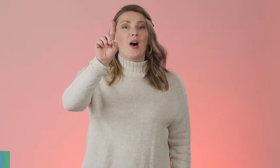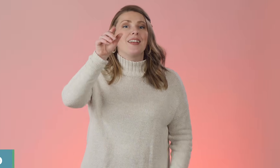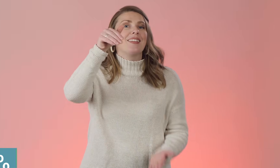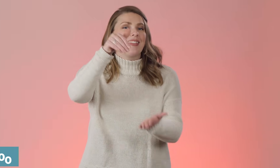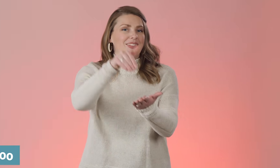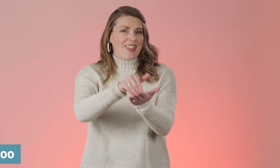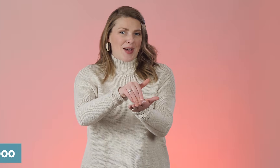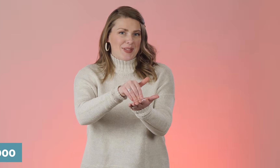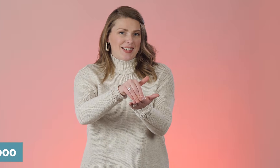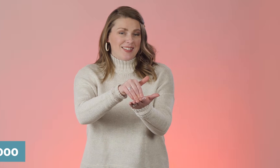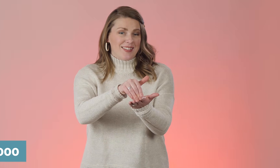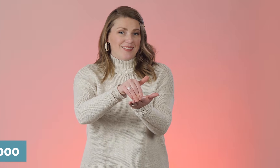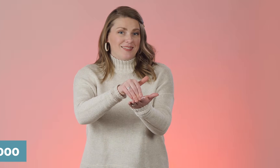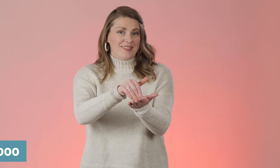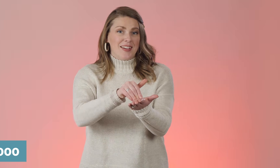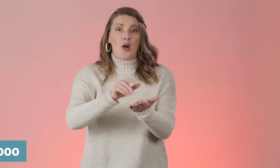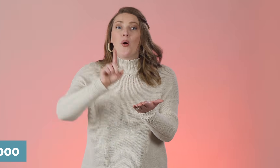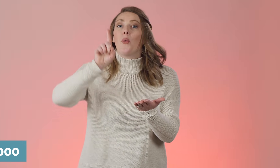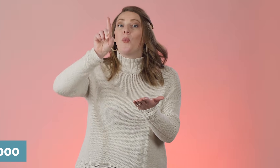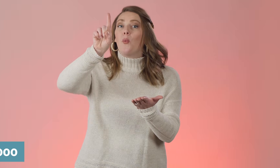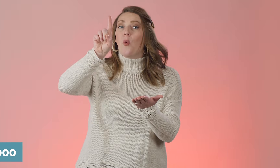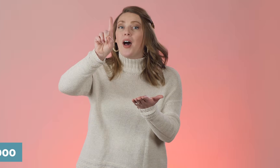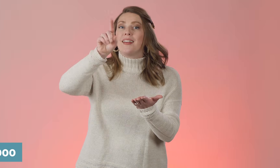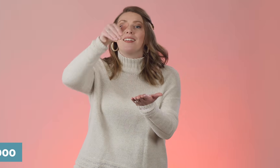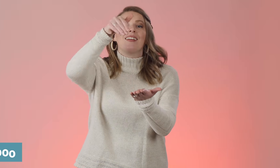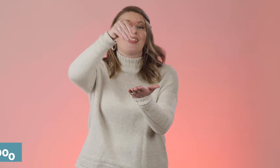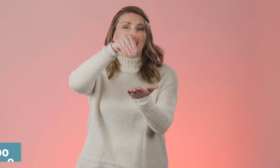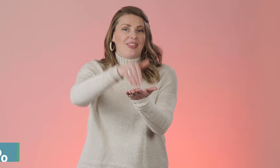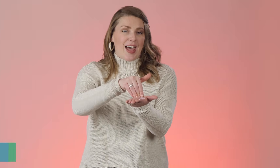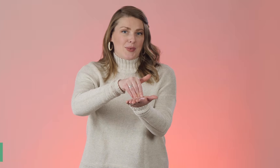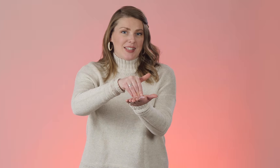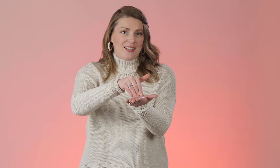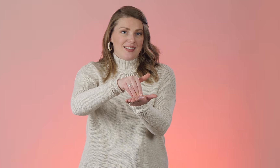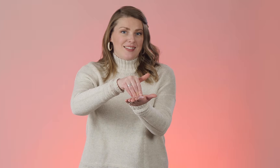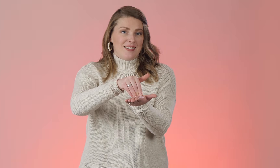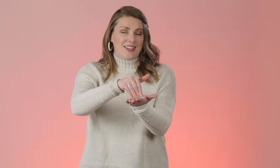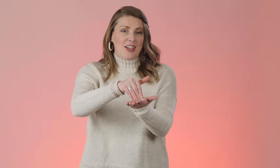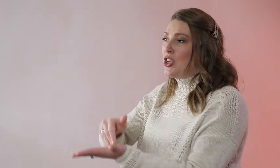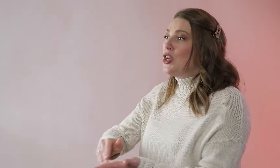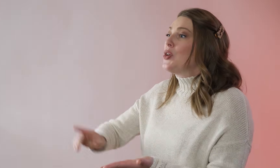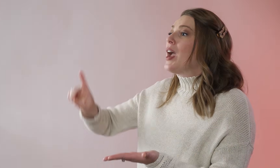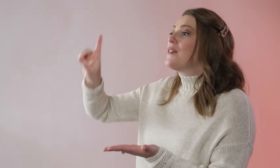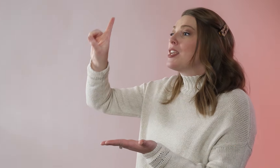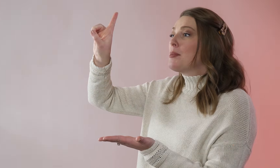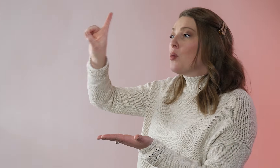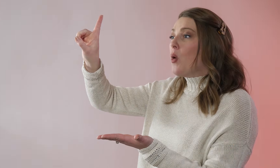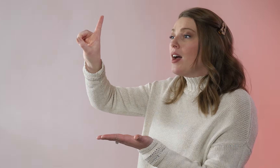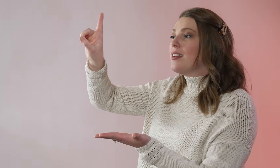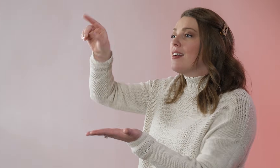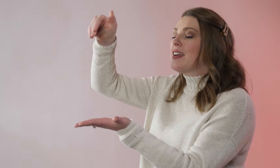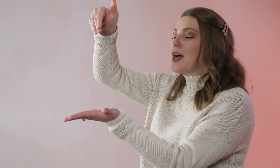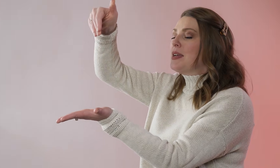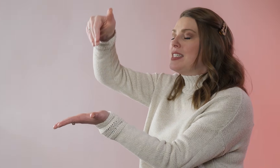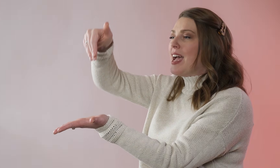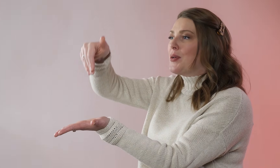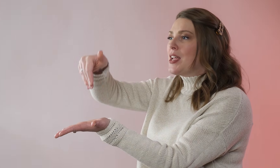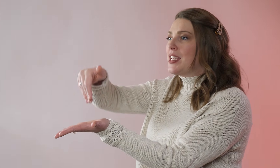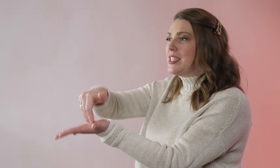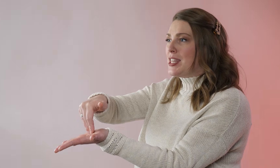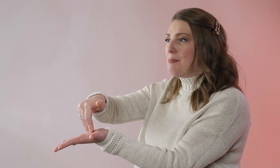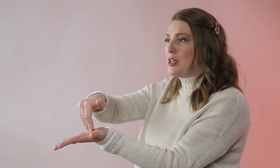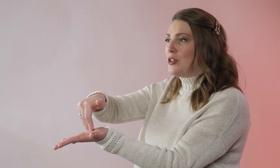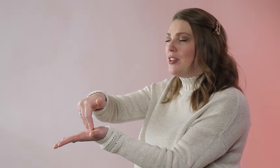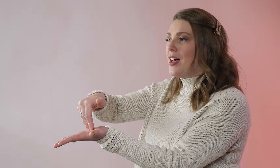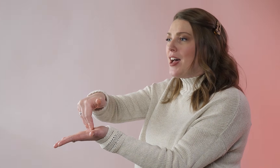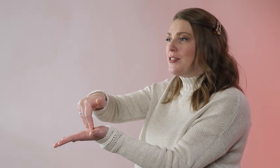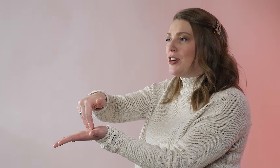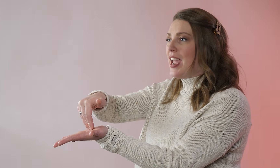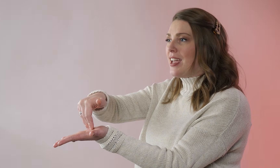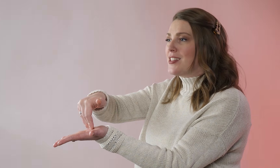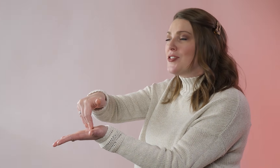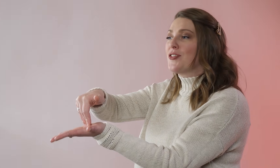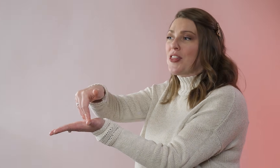One-thousand, one-thousand you have the number one coming down to the middle of your hand for a